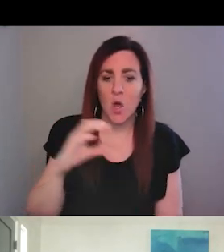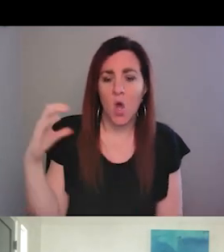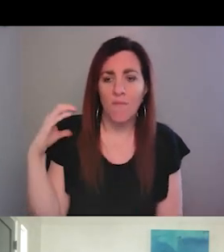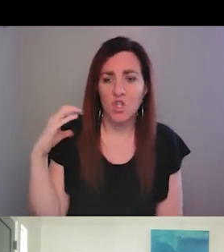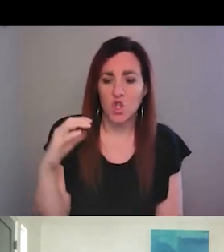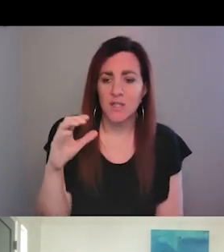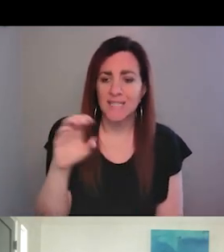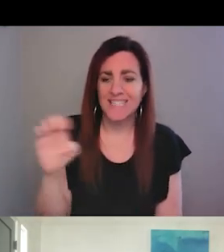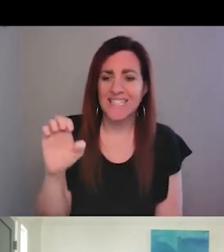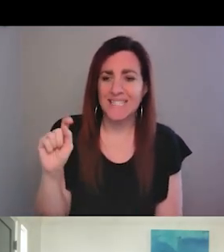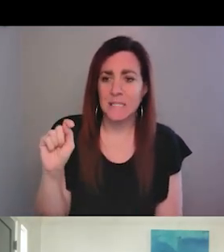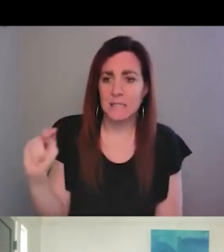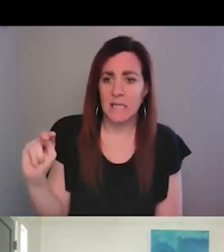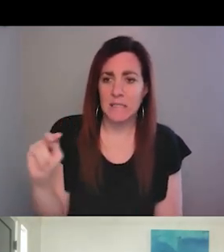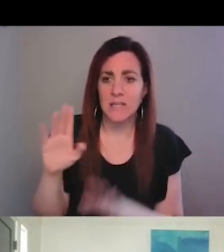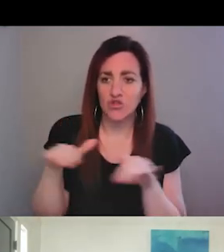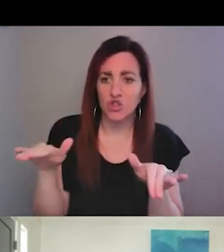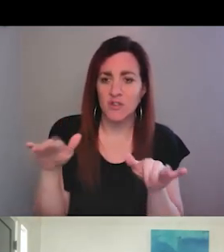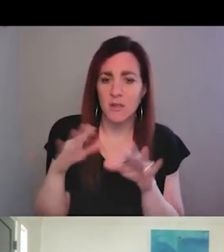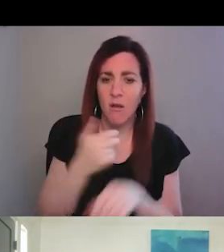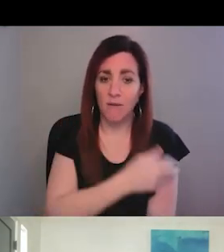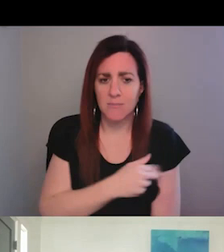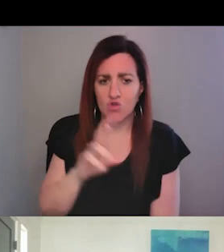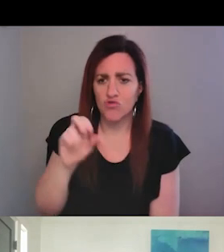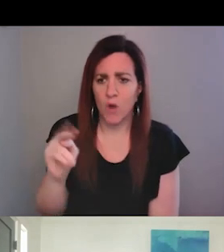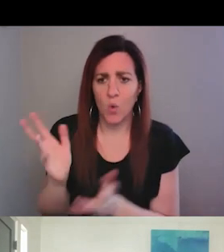HOSPITAL. WHEN WE SPOKE, WE SAID THAT BEHAVIORAL HEALTH VISITS IN